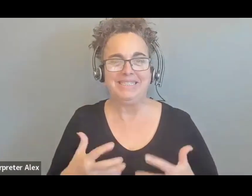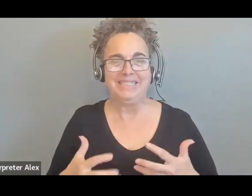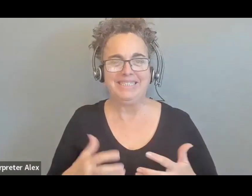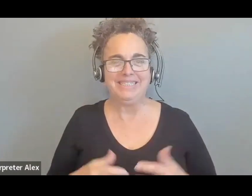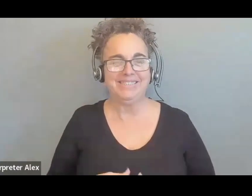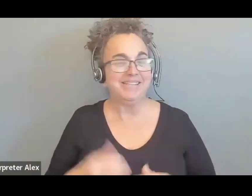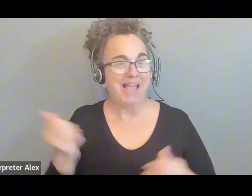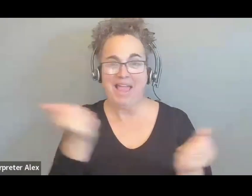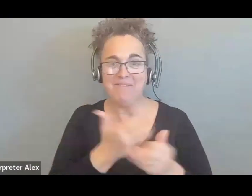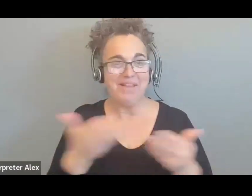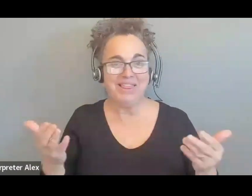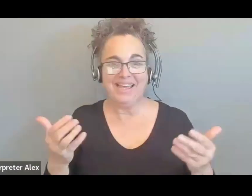Everything.